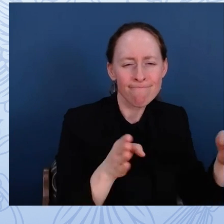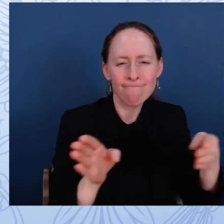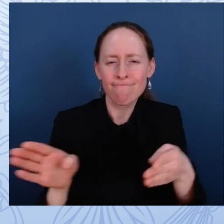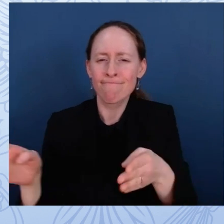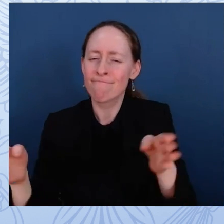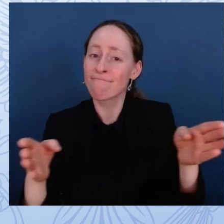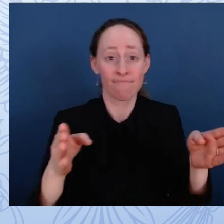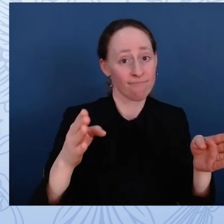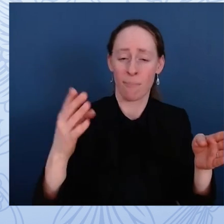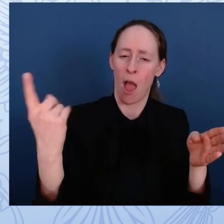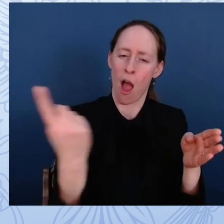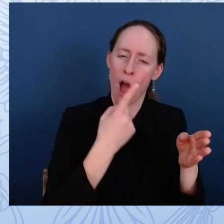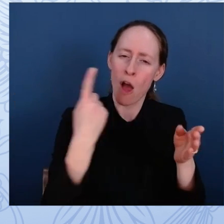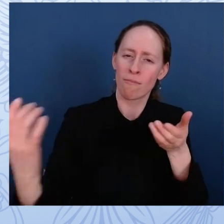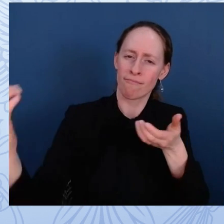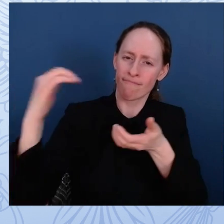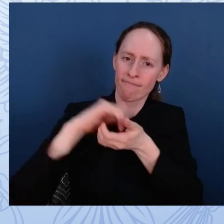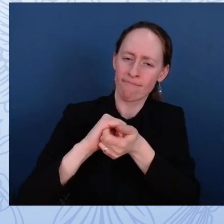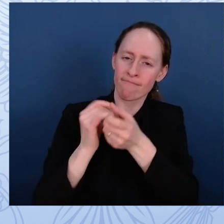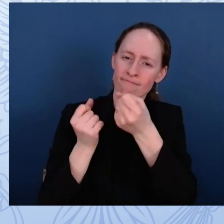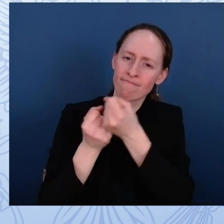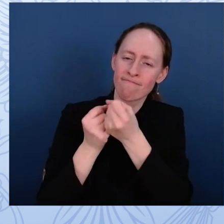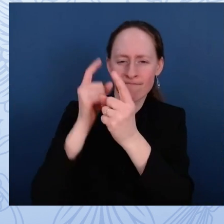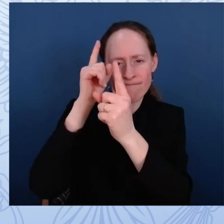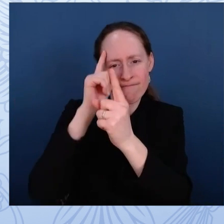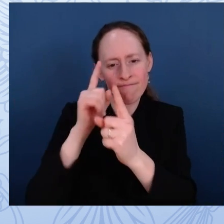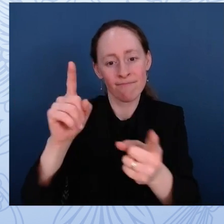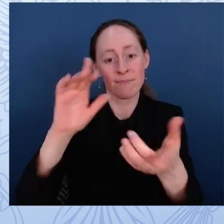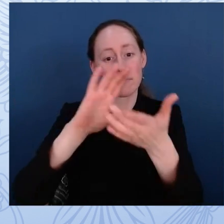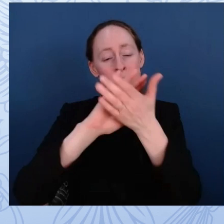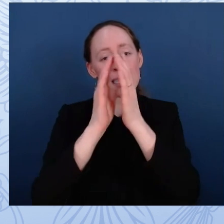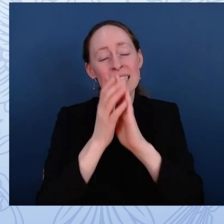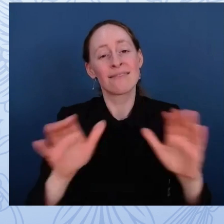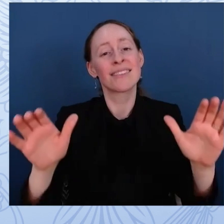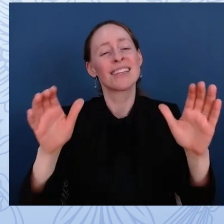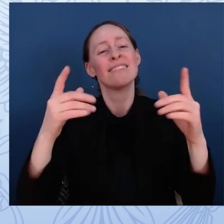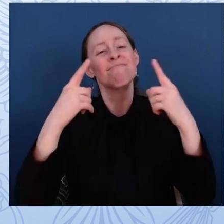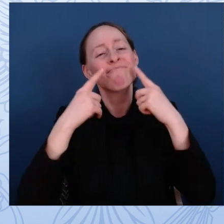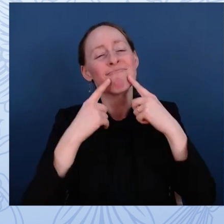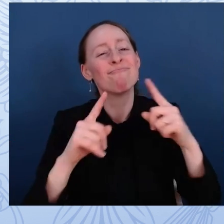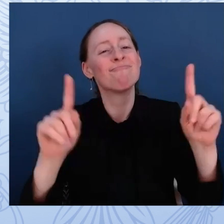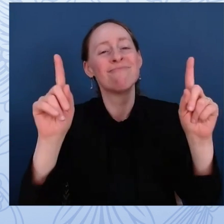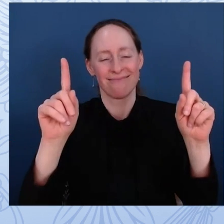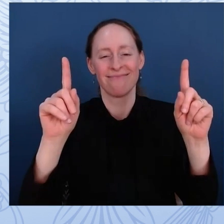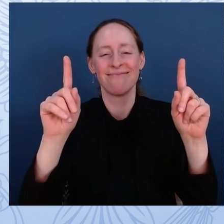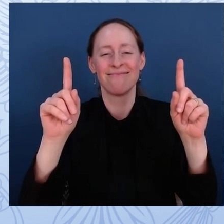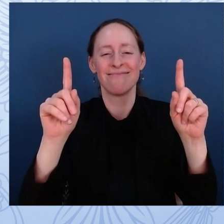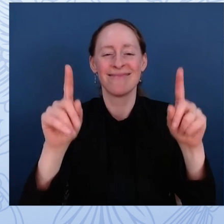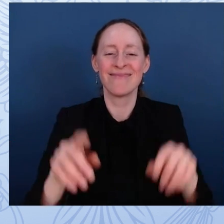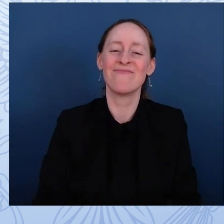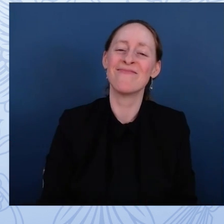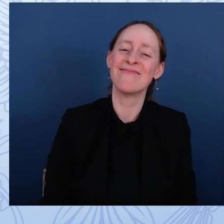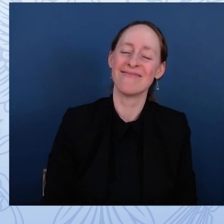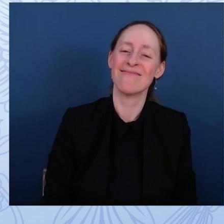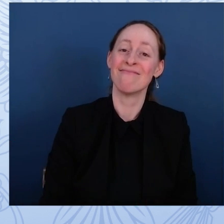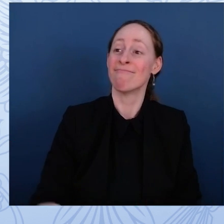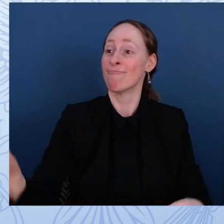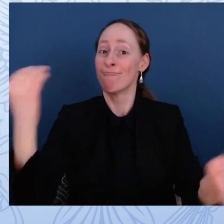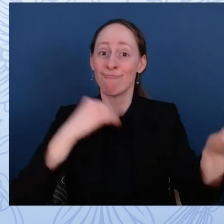And as dinner comes to an end, guests will enter a cross hall overflowing with the purples, pinks,